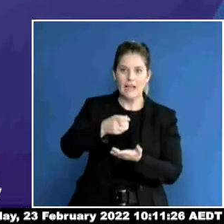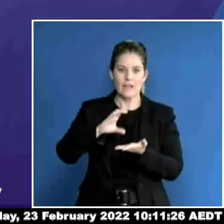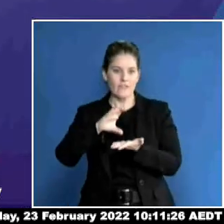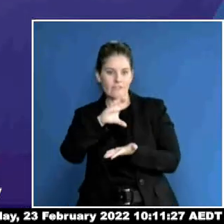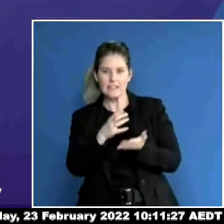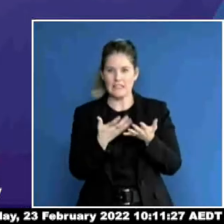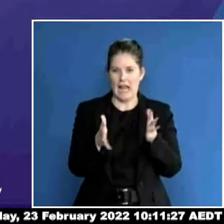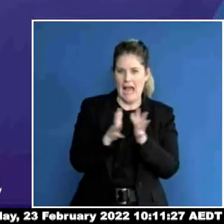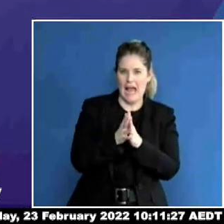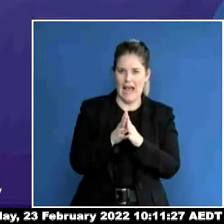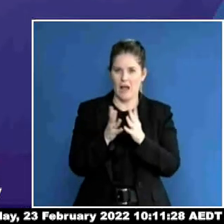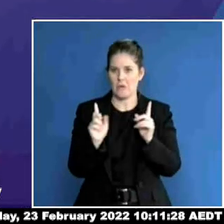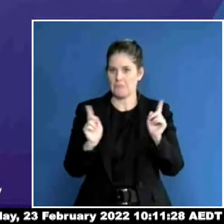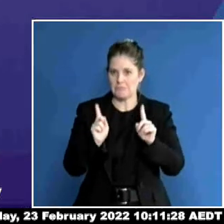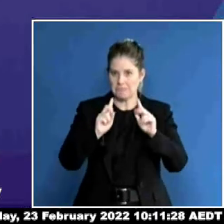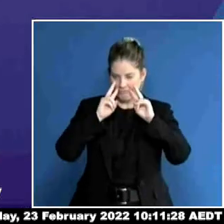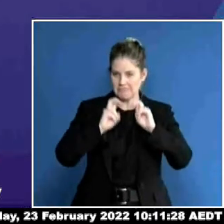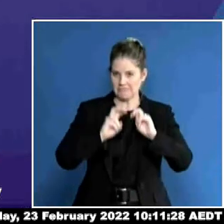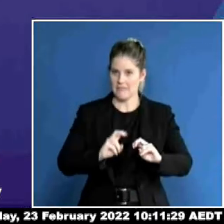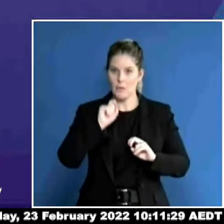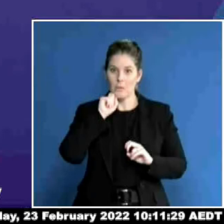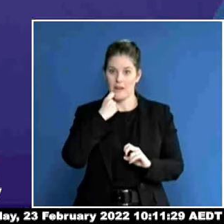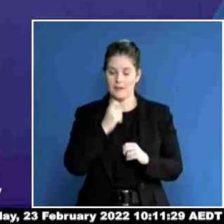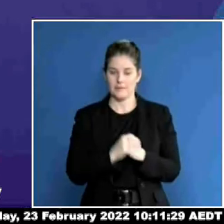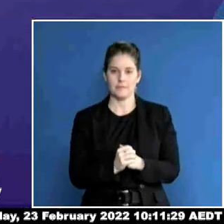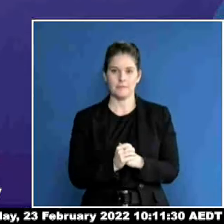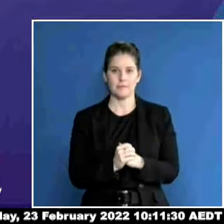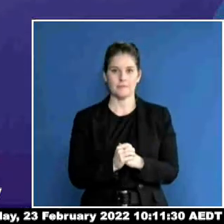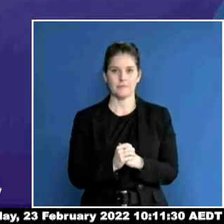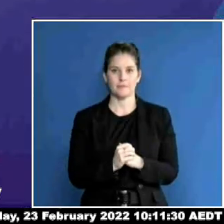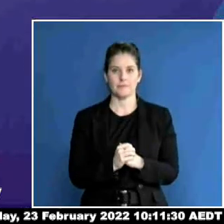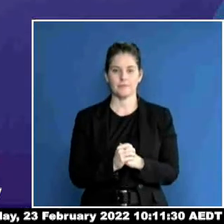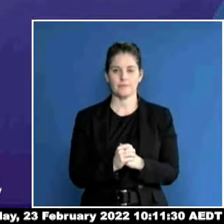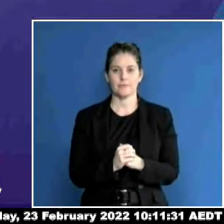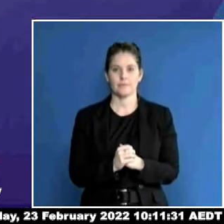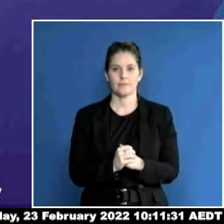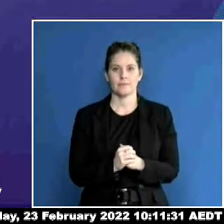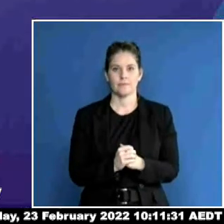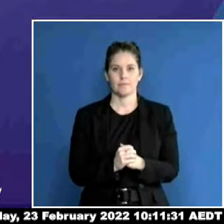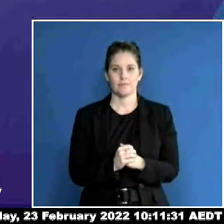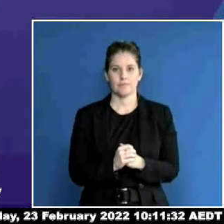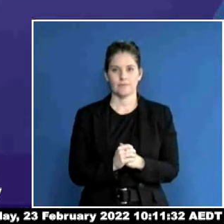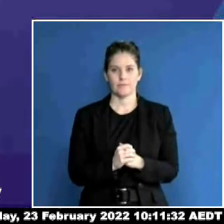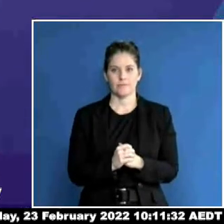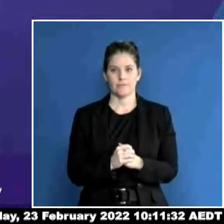Coinciding with the investigations conducted by this Royal Commission, which formally